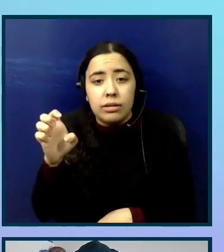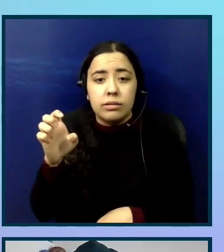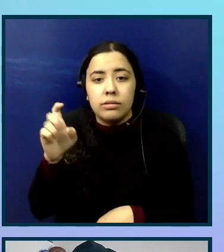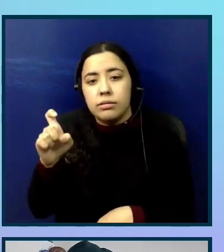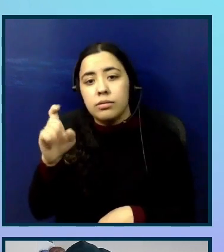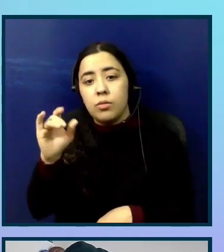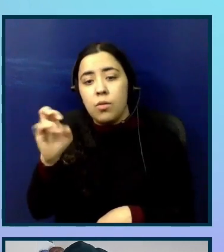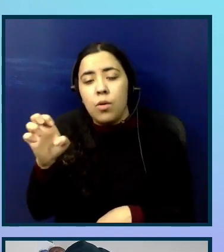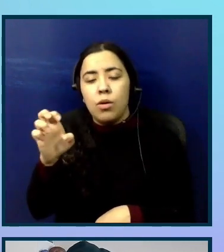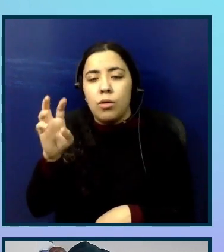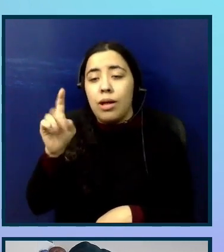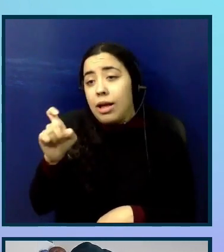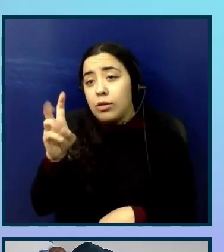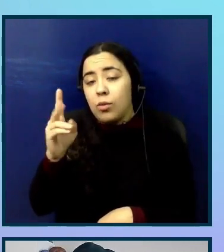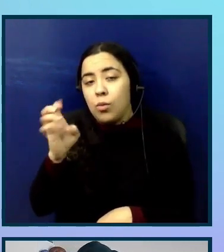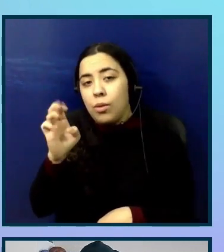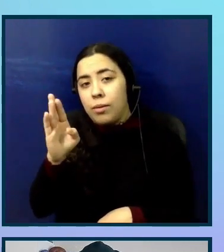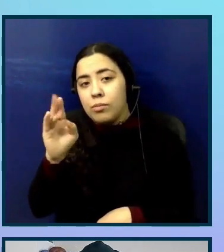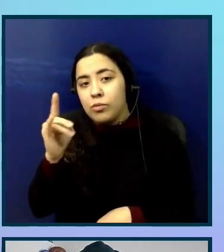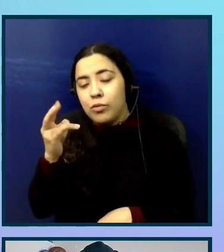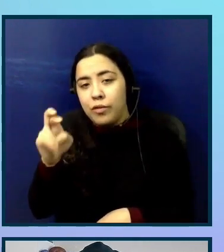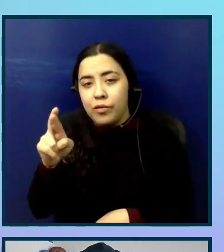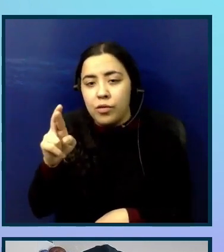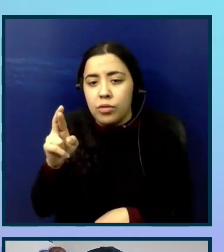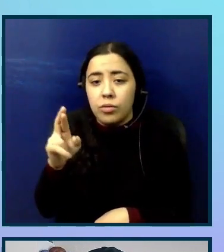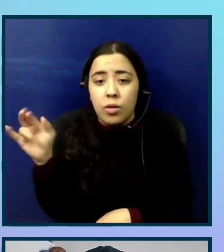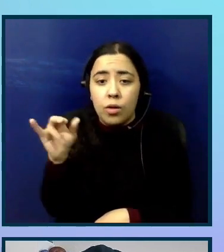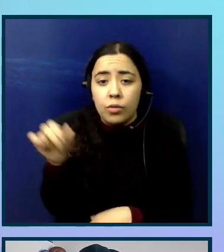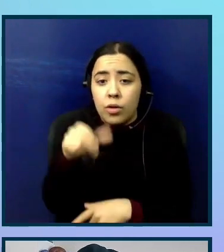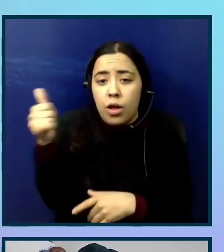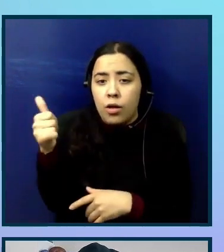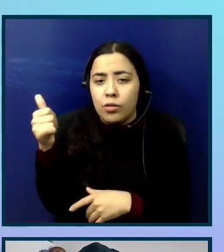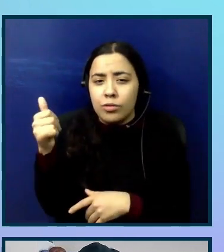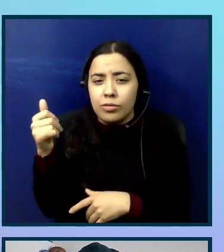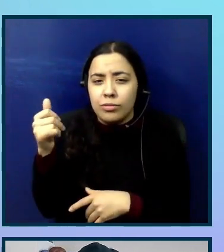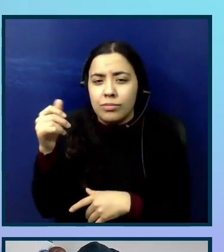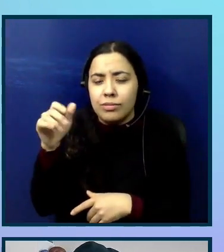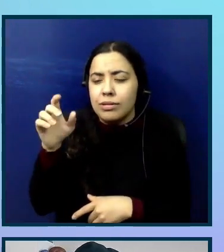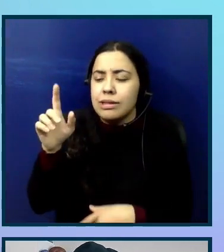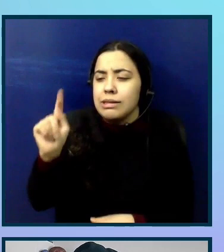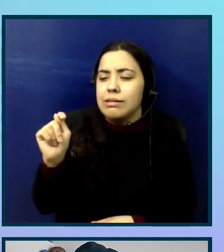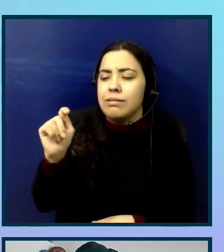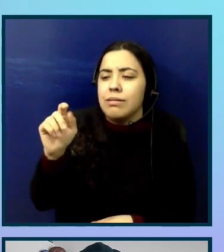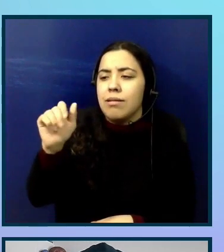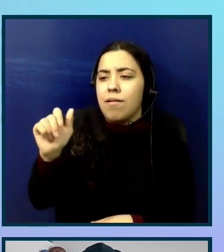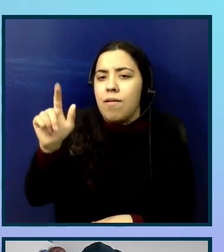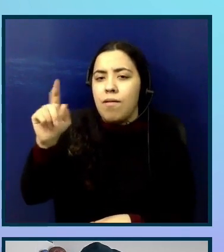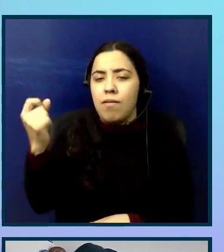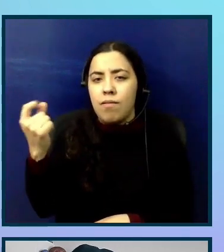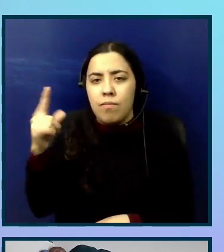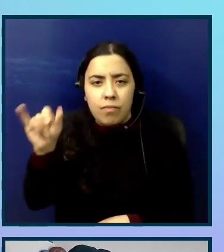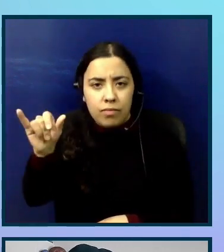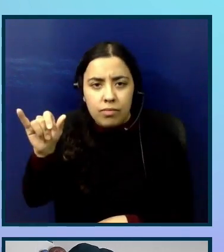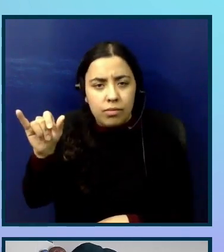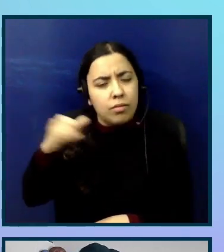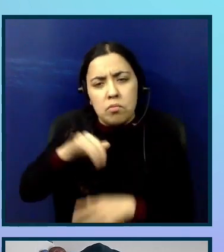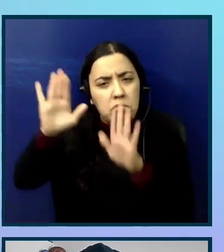the same way, giving results back. It's absolutely fantastic library to use as well. I just use axe-core 'cause axe-core is one